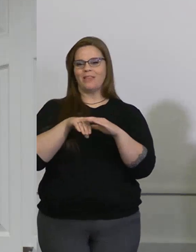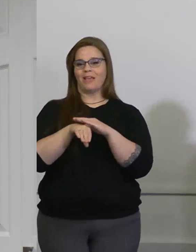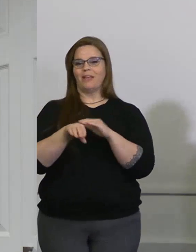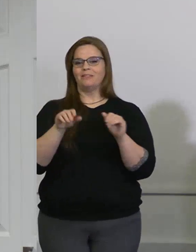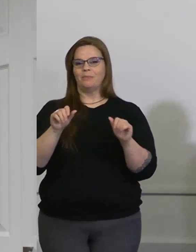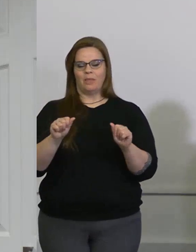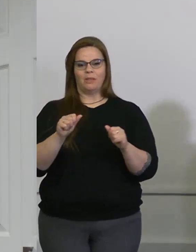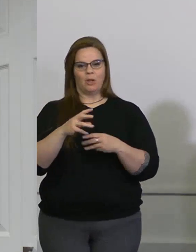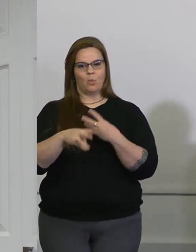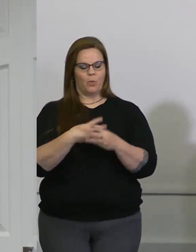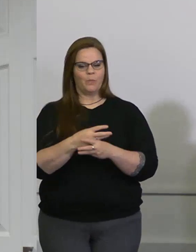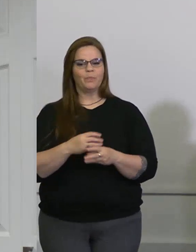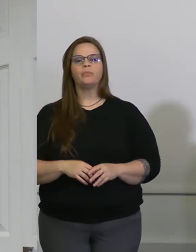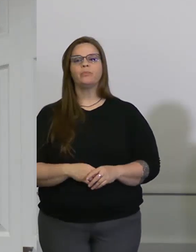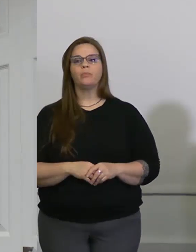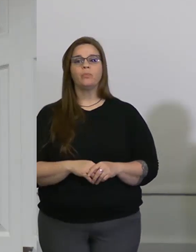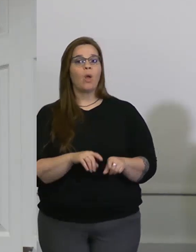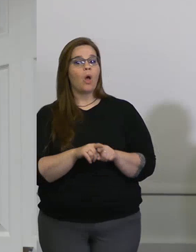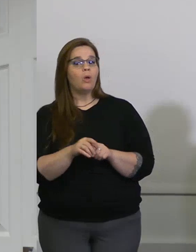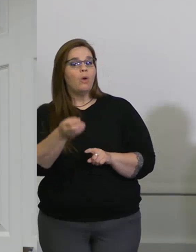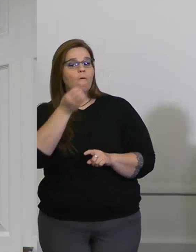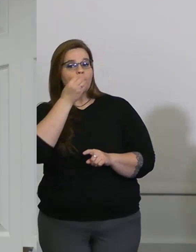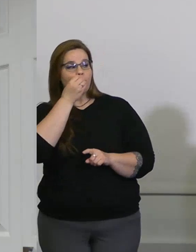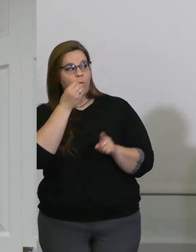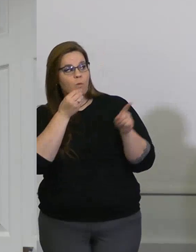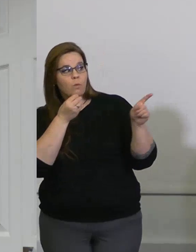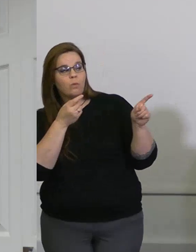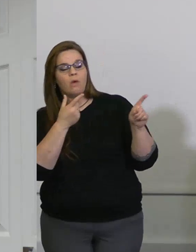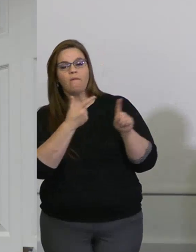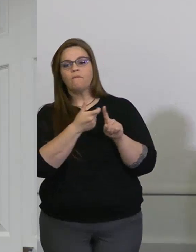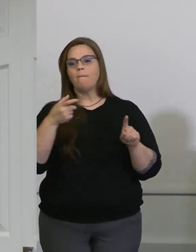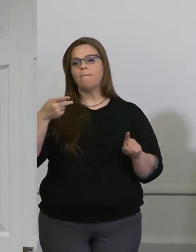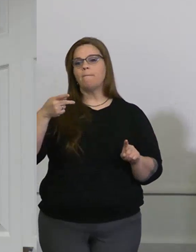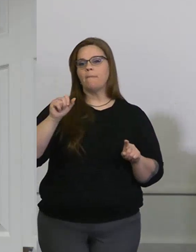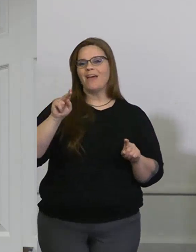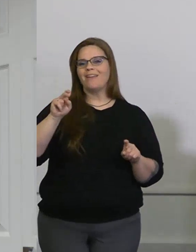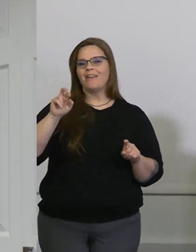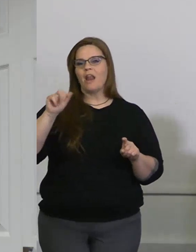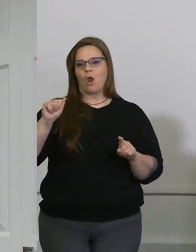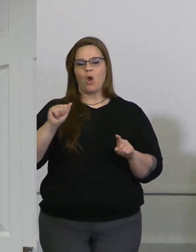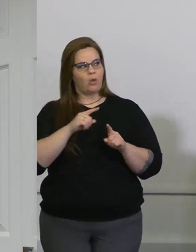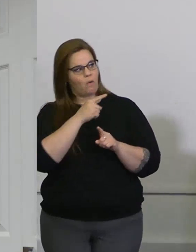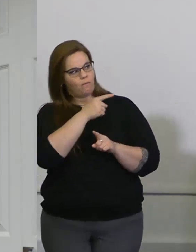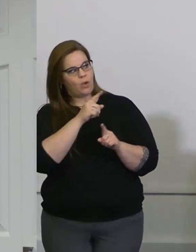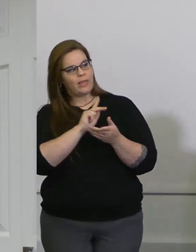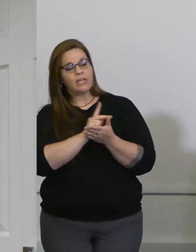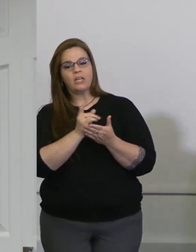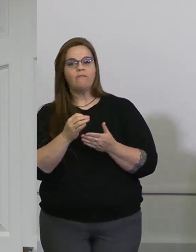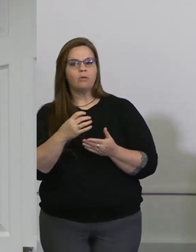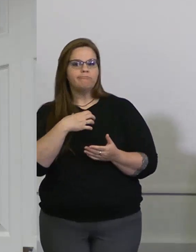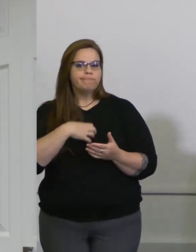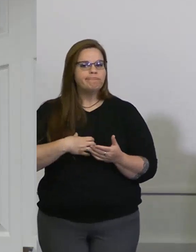There is also food from Panera here in the kitchen. So in one case you want to grab a bite and feel free to There